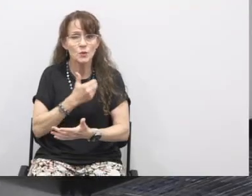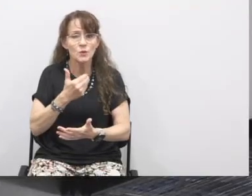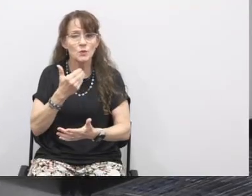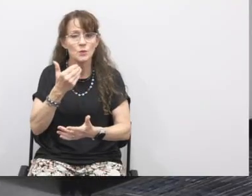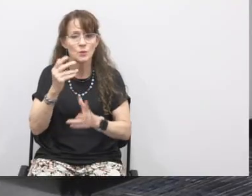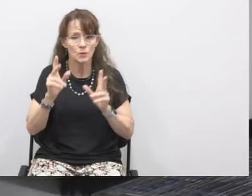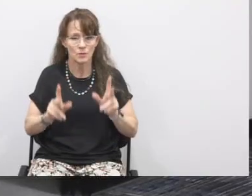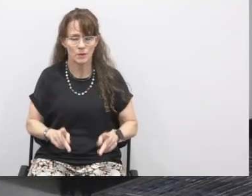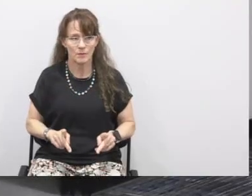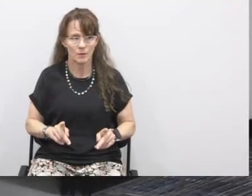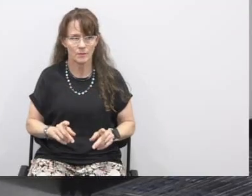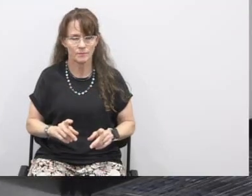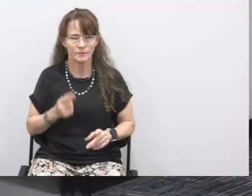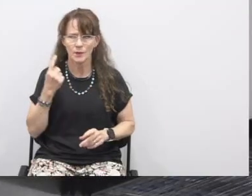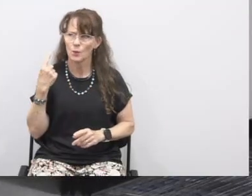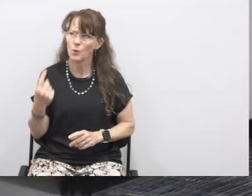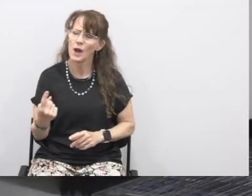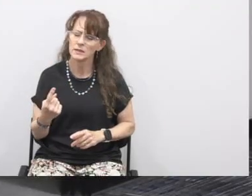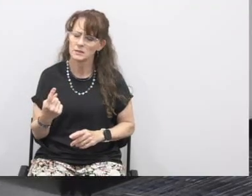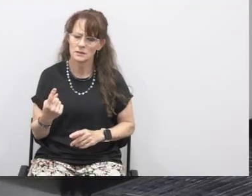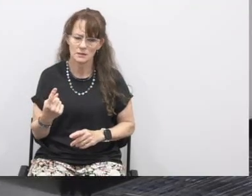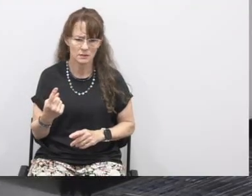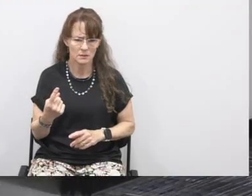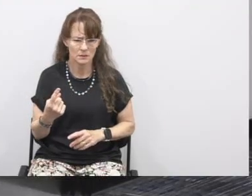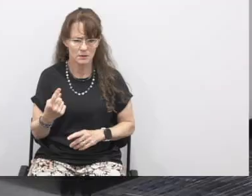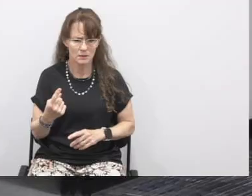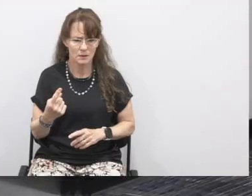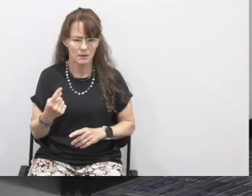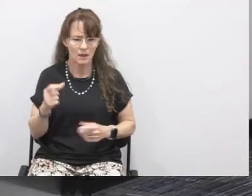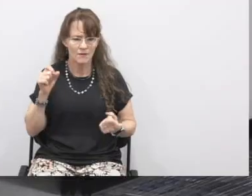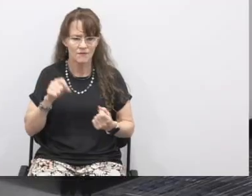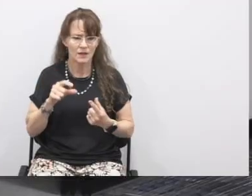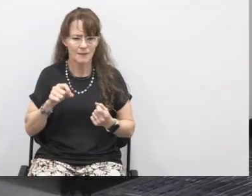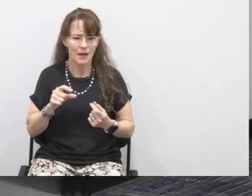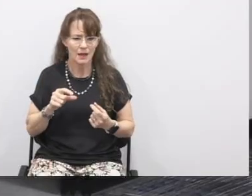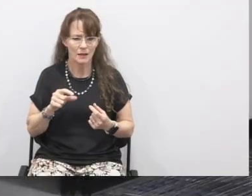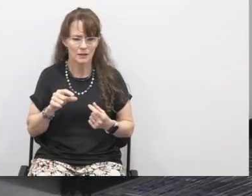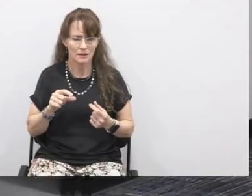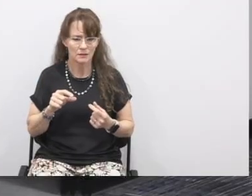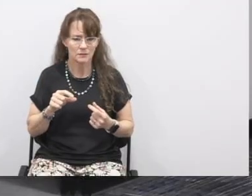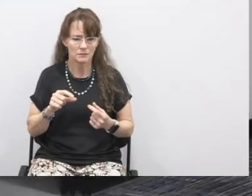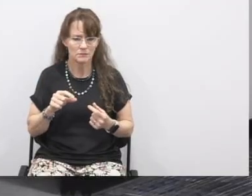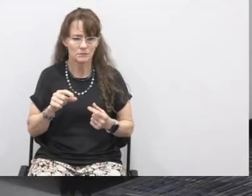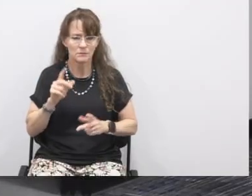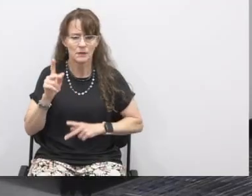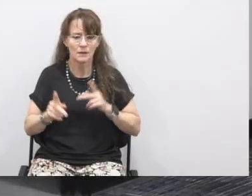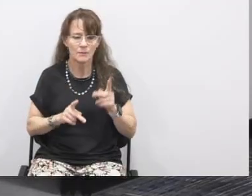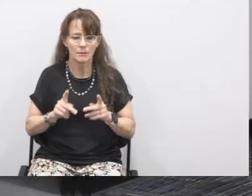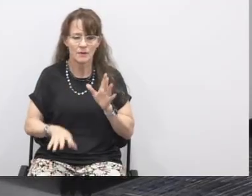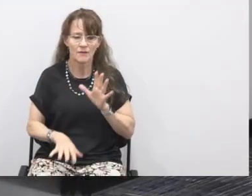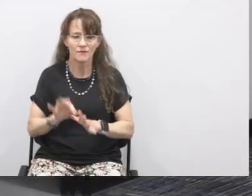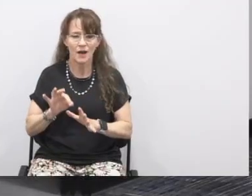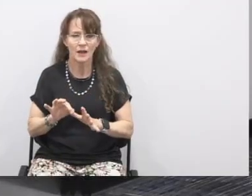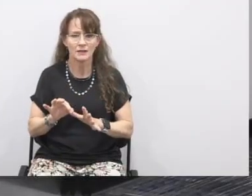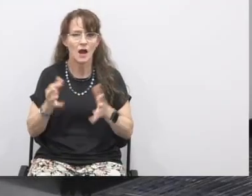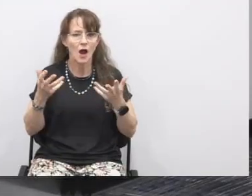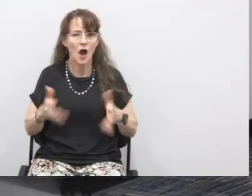one of our constructive pieces of feedback was people were finding existing friends or people they already knew.